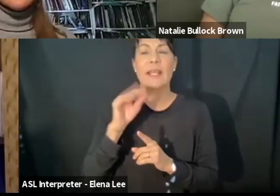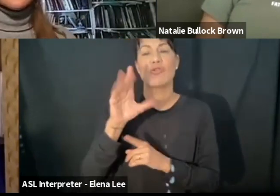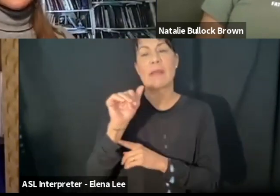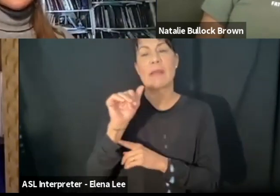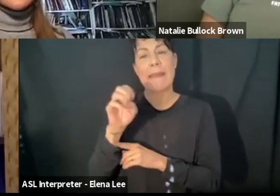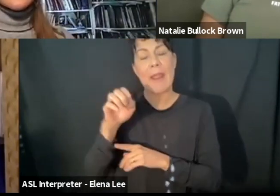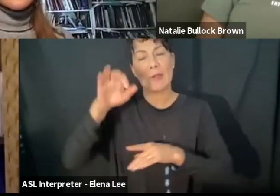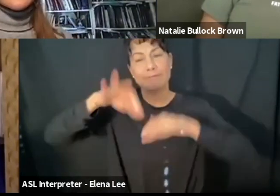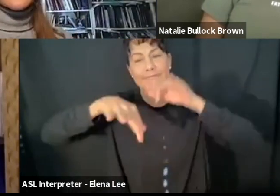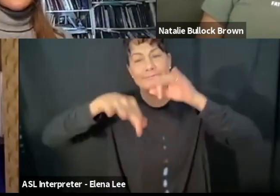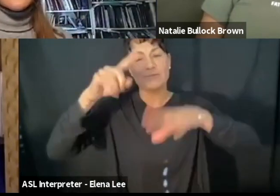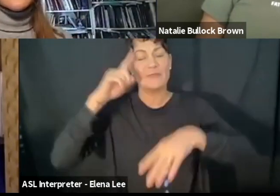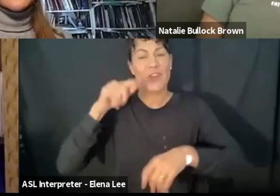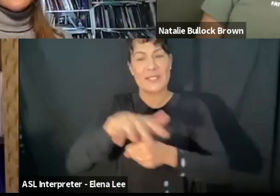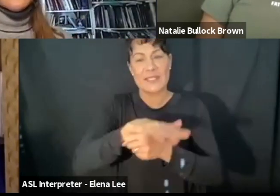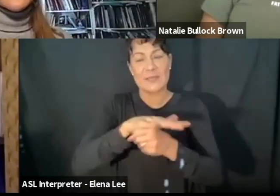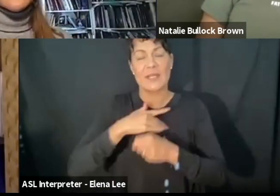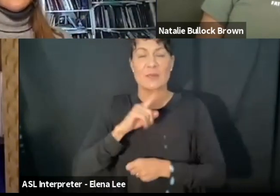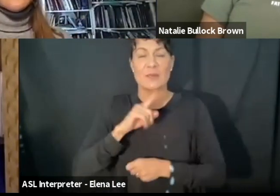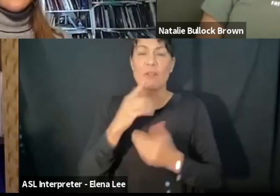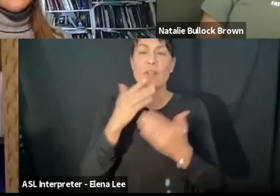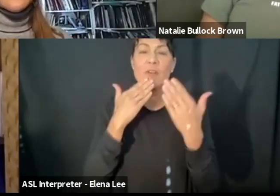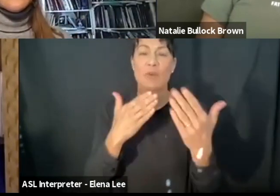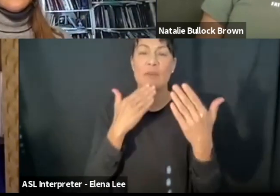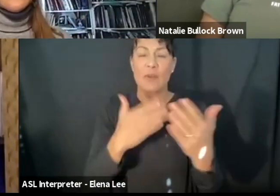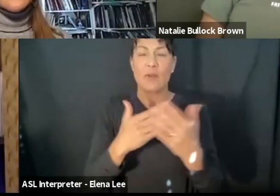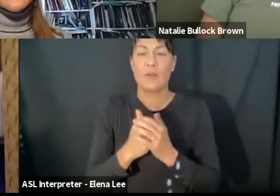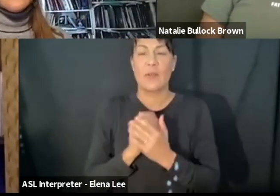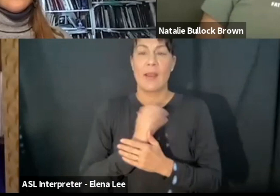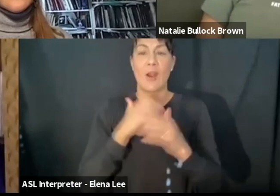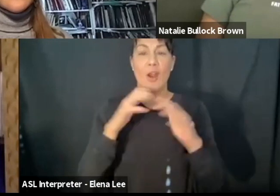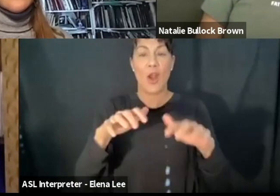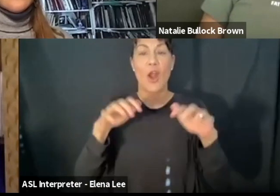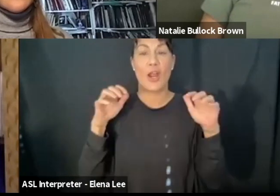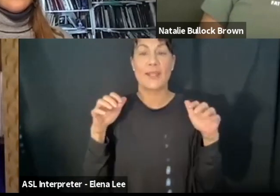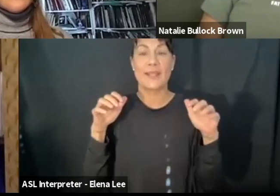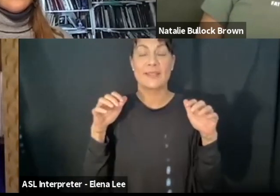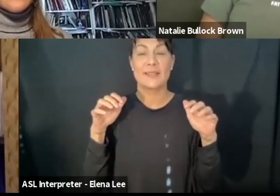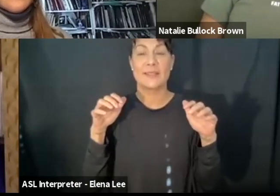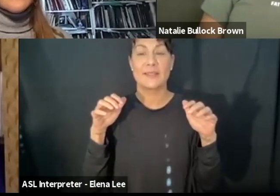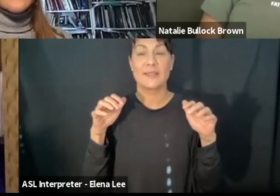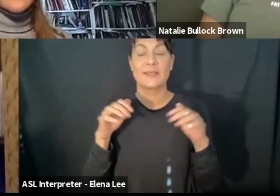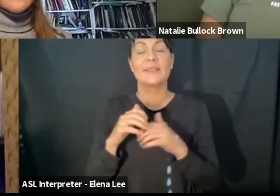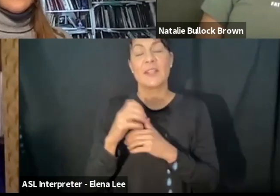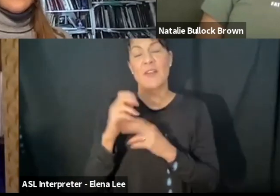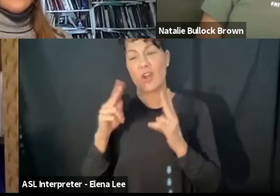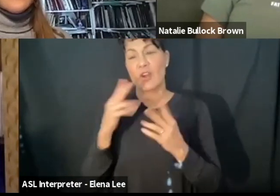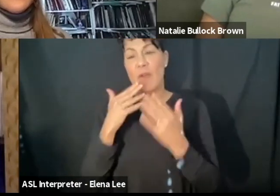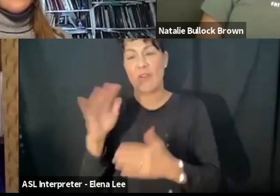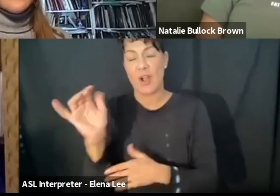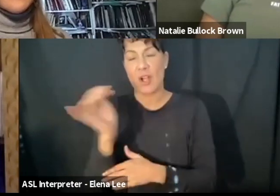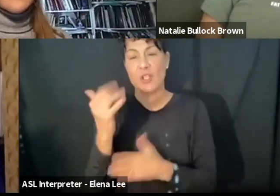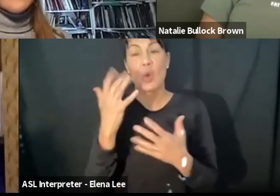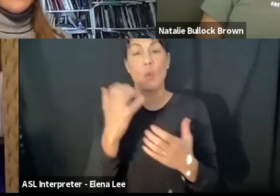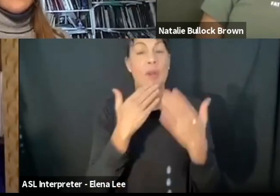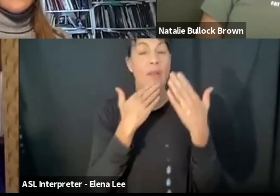I'm really grateful as I know our audience members are. And I want to thank our ASL interpreters,